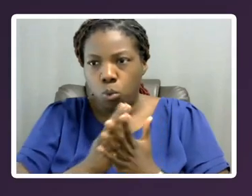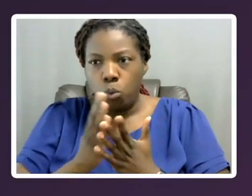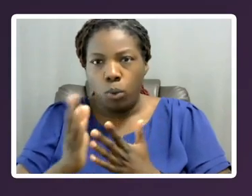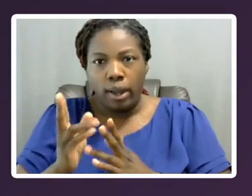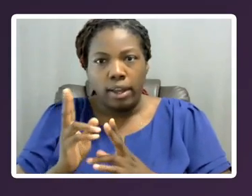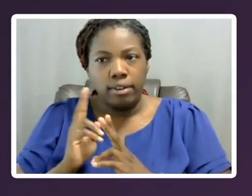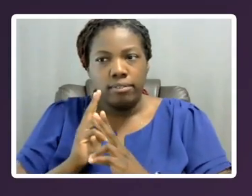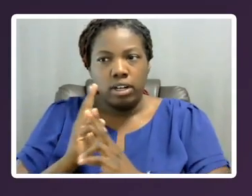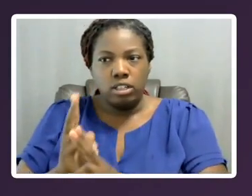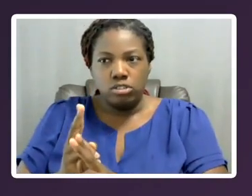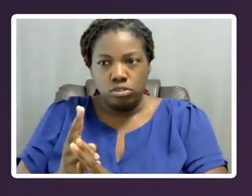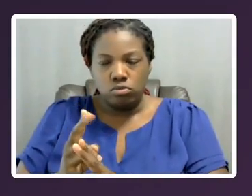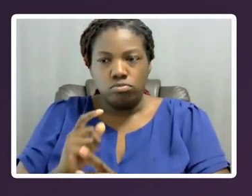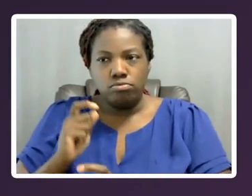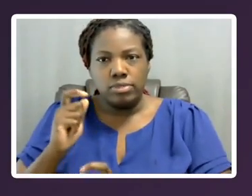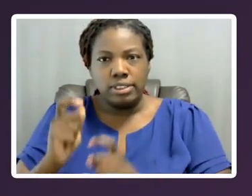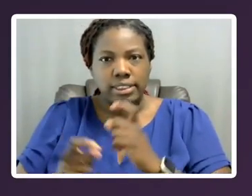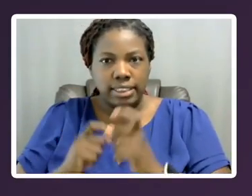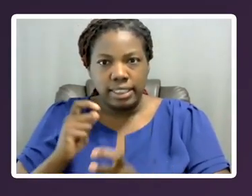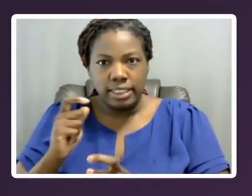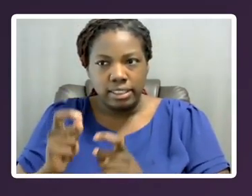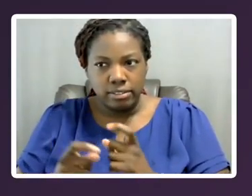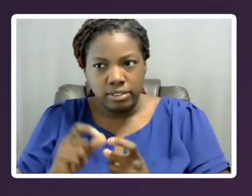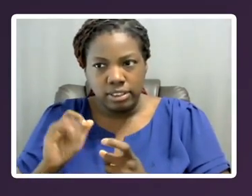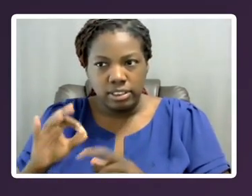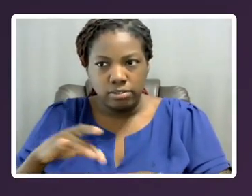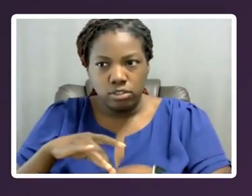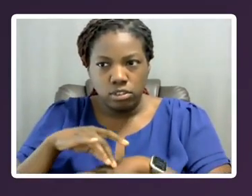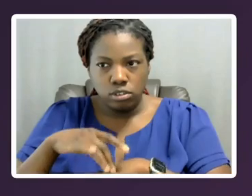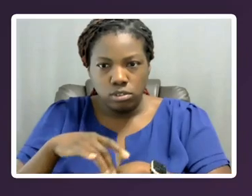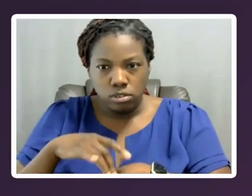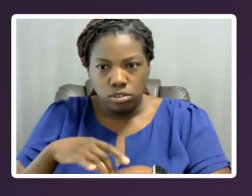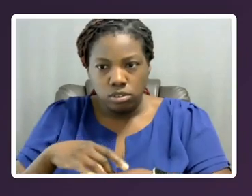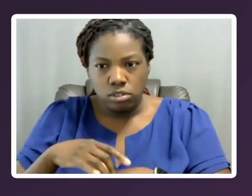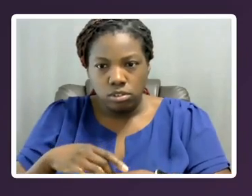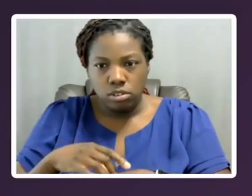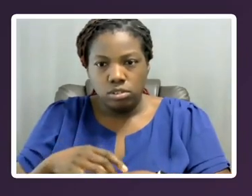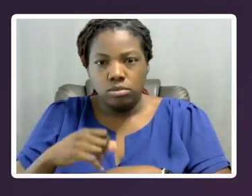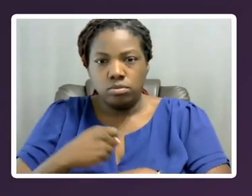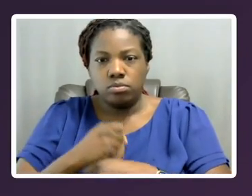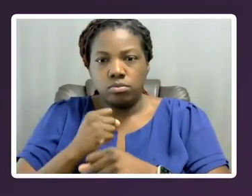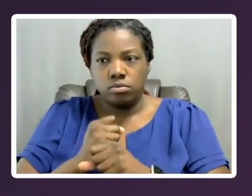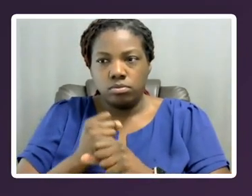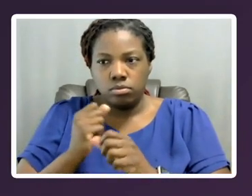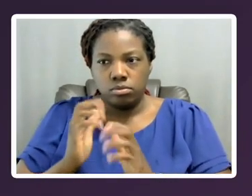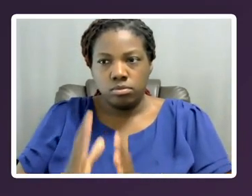the gifts of the earth and the gifts from our Creator and remembering our heritage and